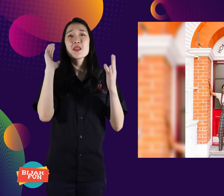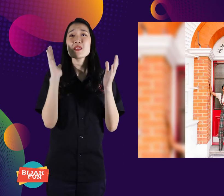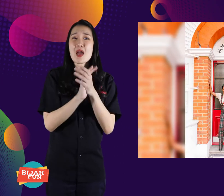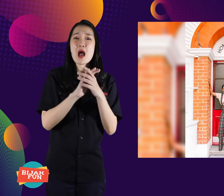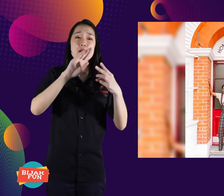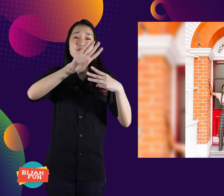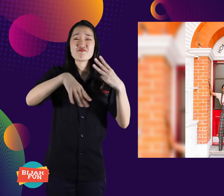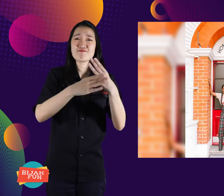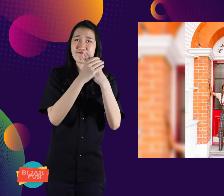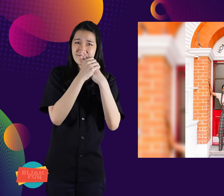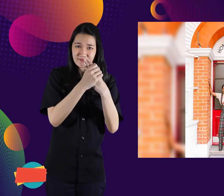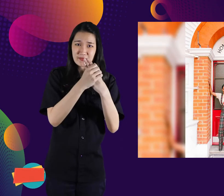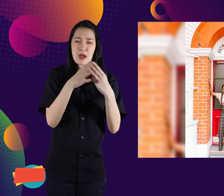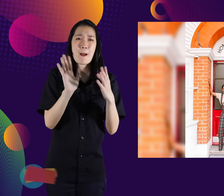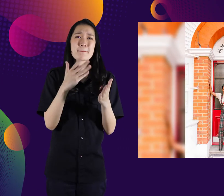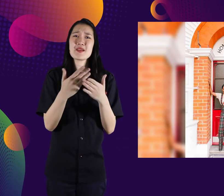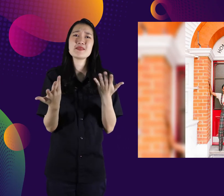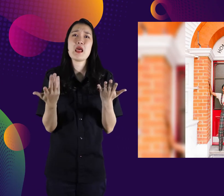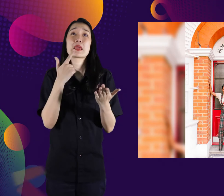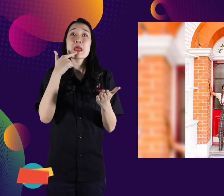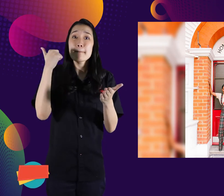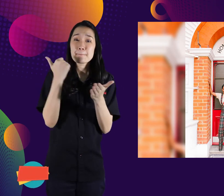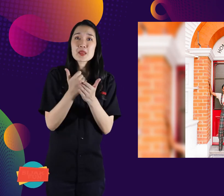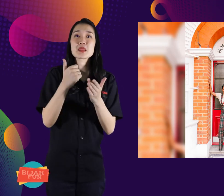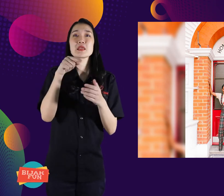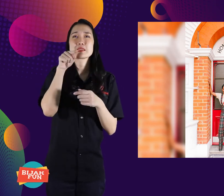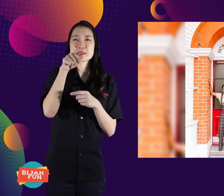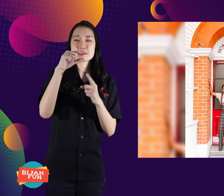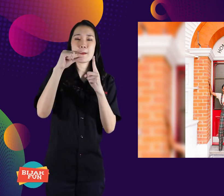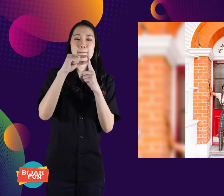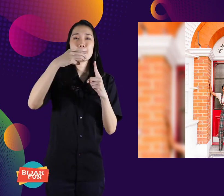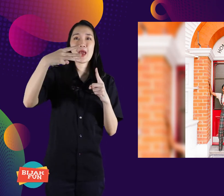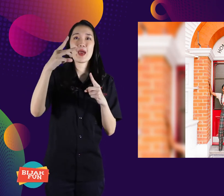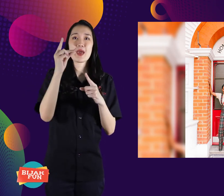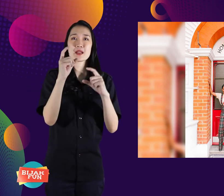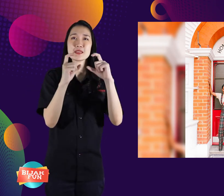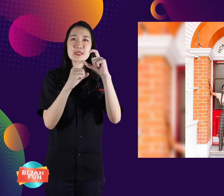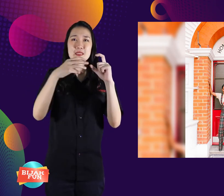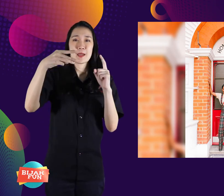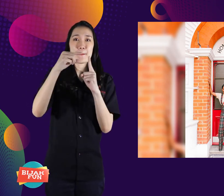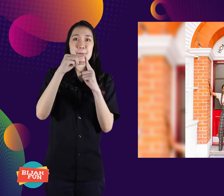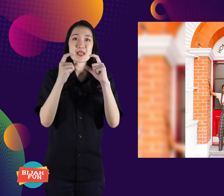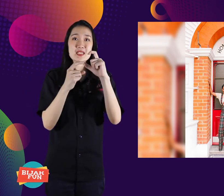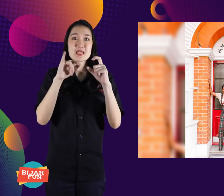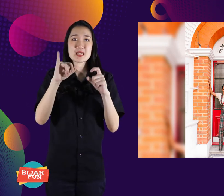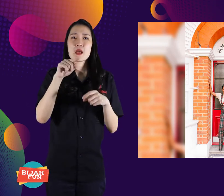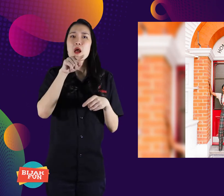Well, it all doesn't matter, most importantly it's perception.